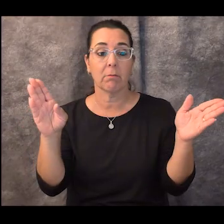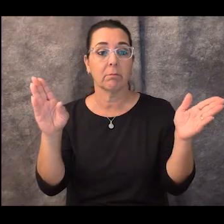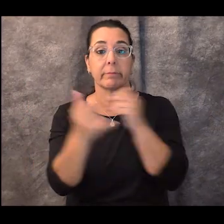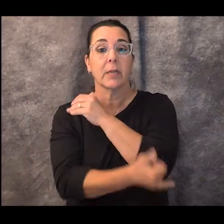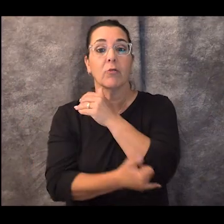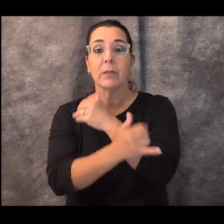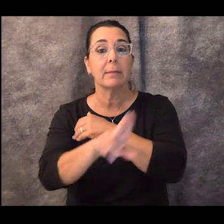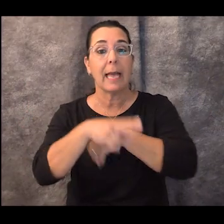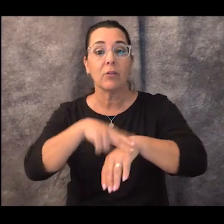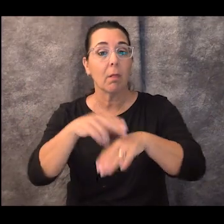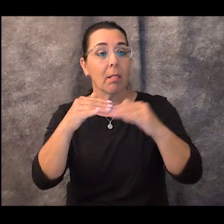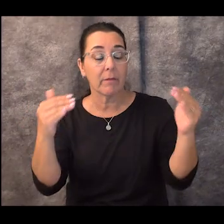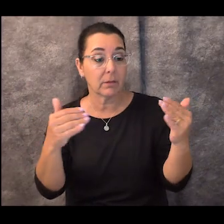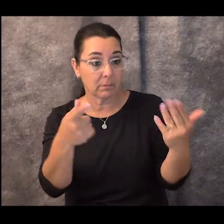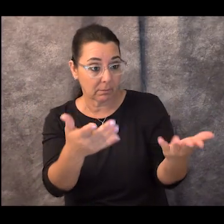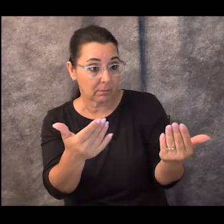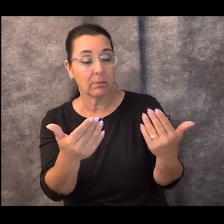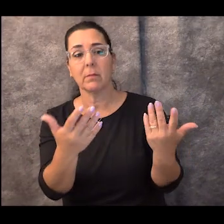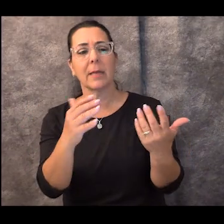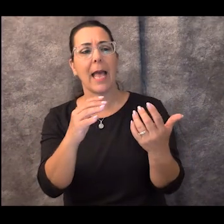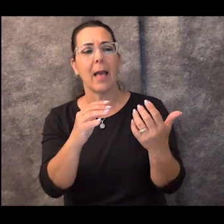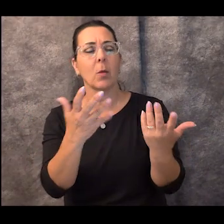that you think, things are going in the right direction.